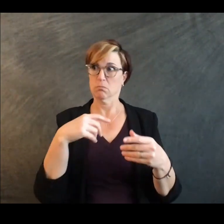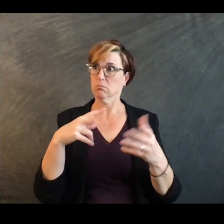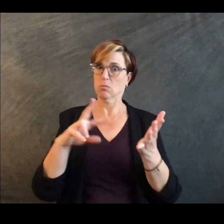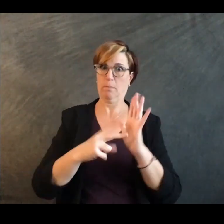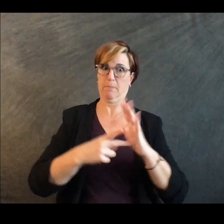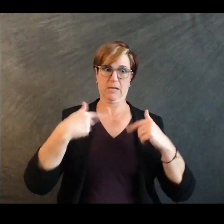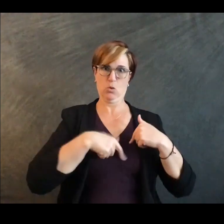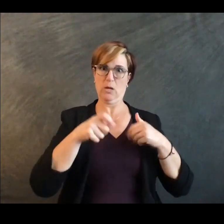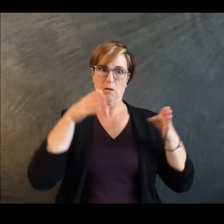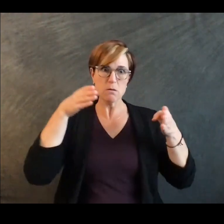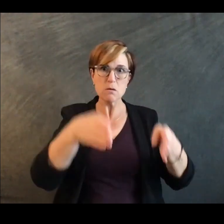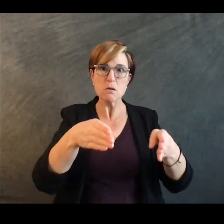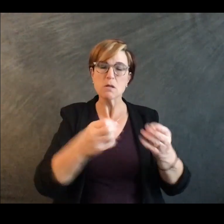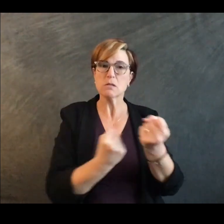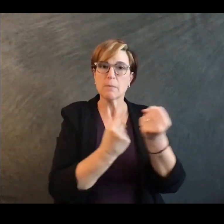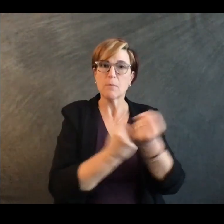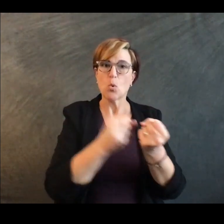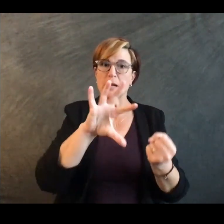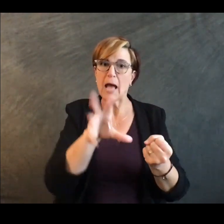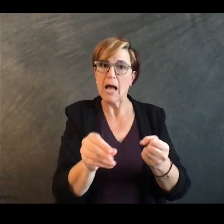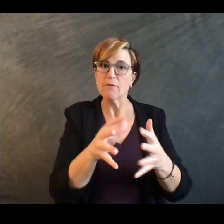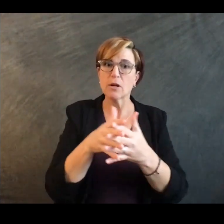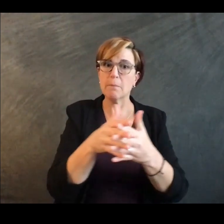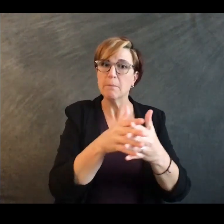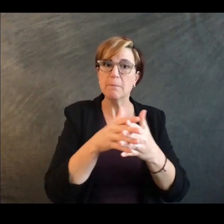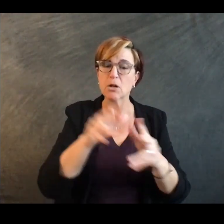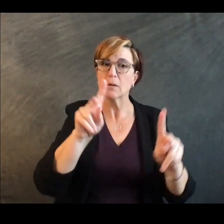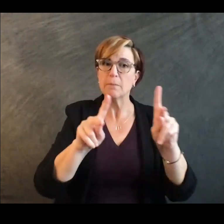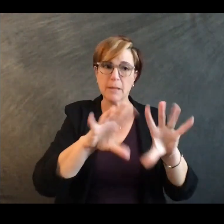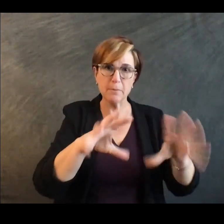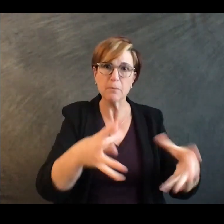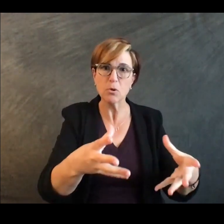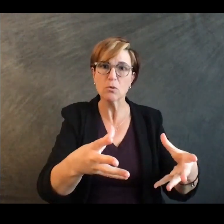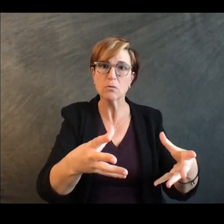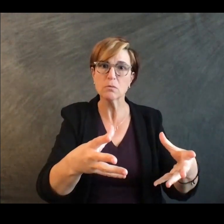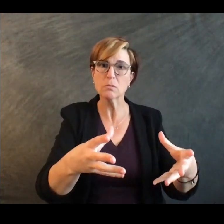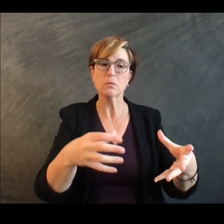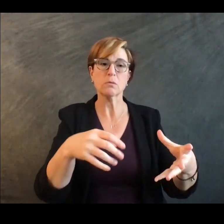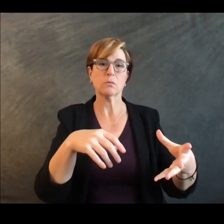country who are going through a lot but it's been disproportional they're